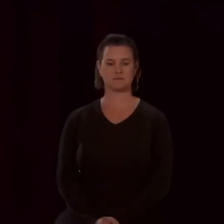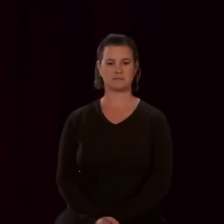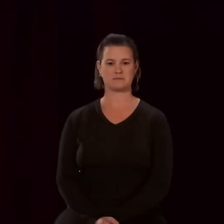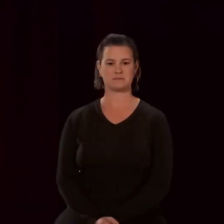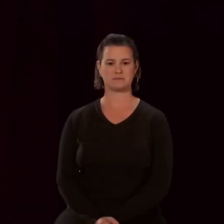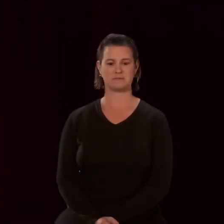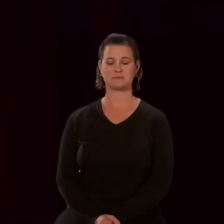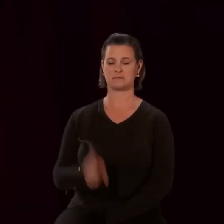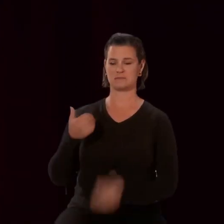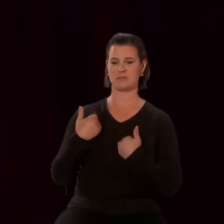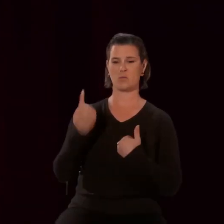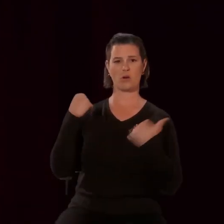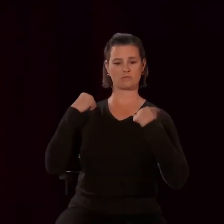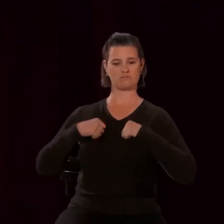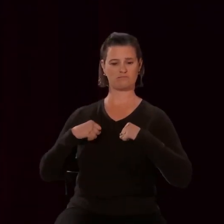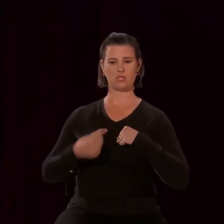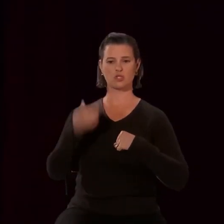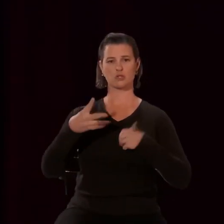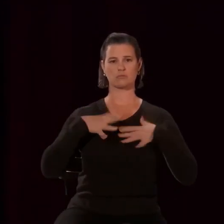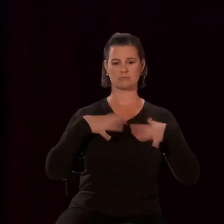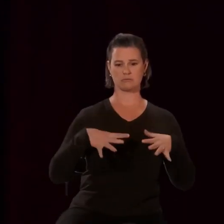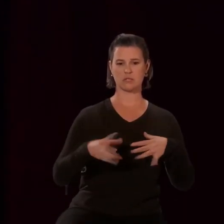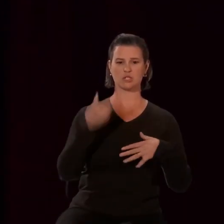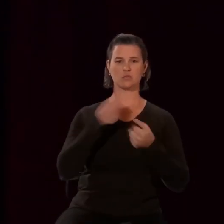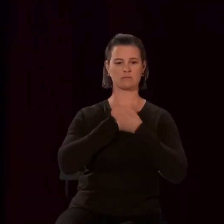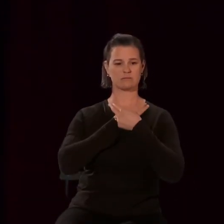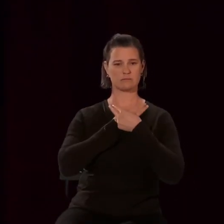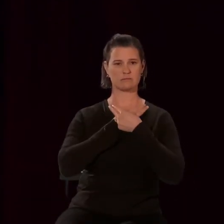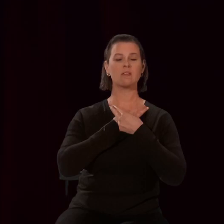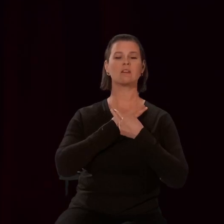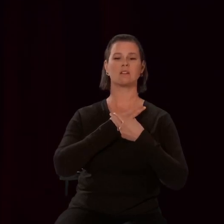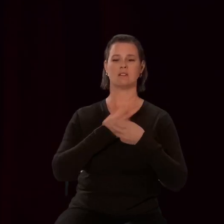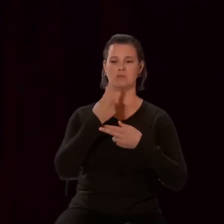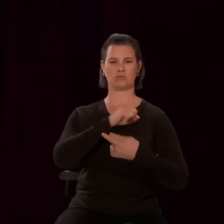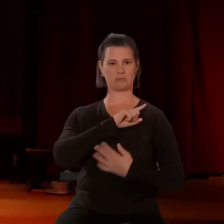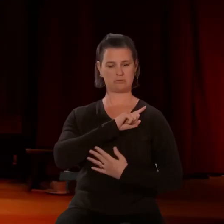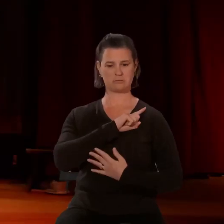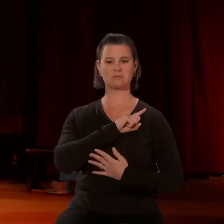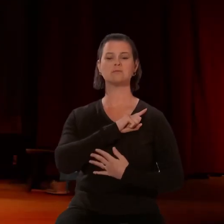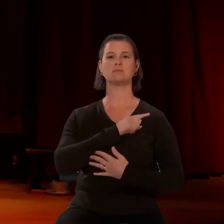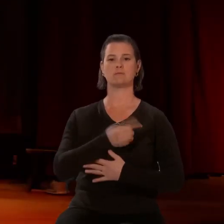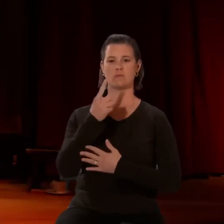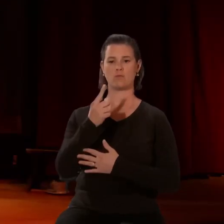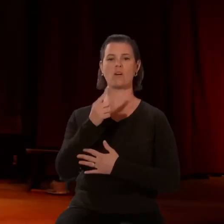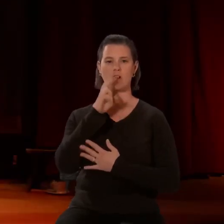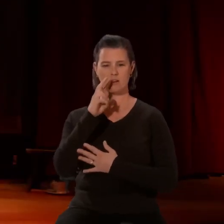He owned one suit, two shirts, two neck ties, a pair of stockings, one set of underwear,